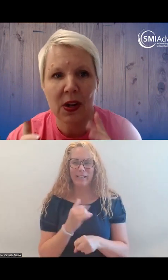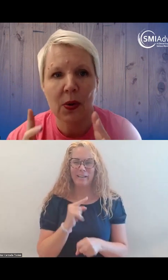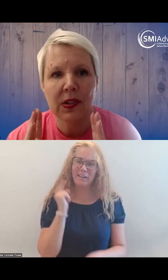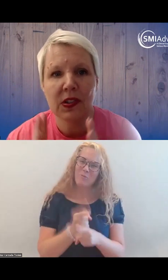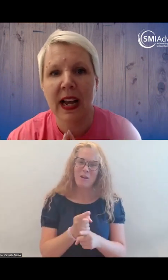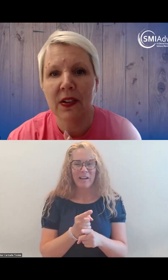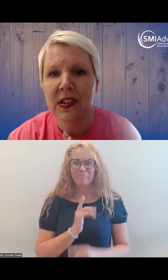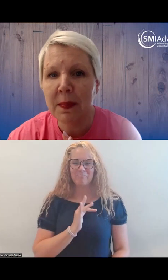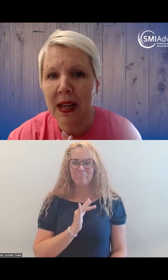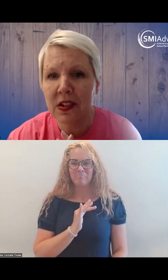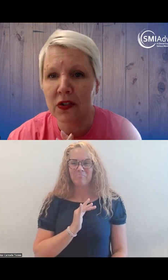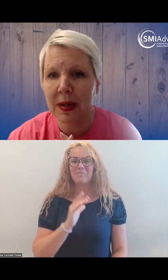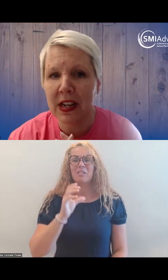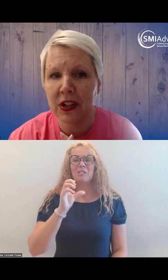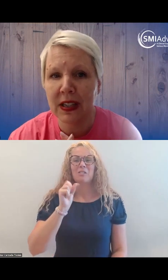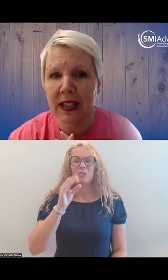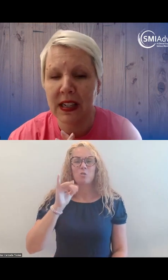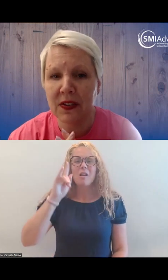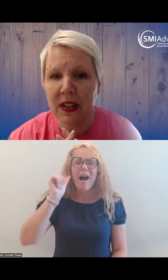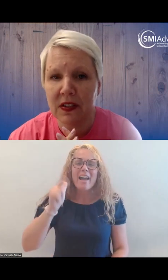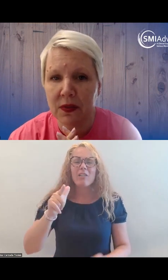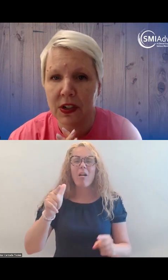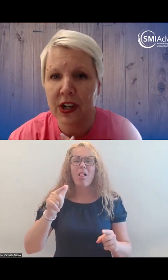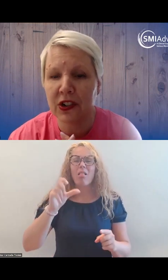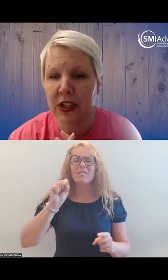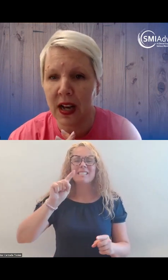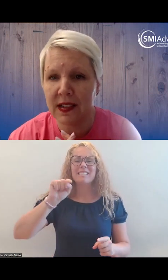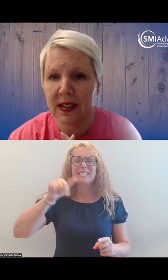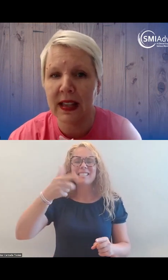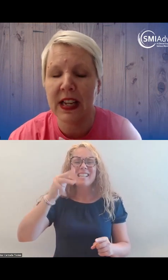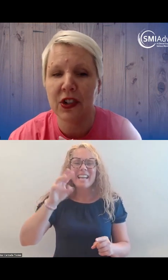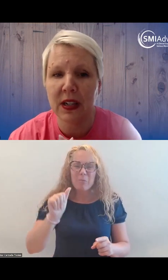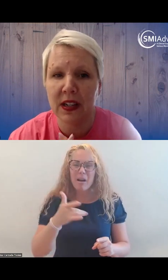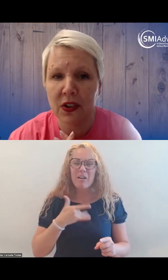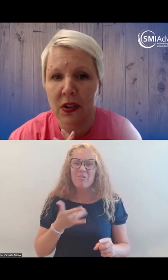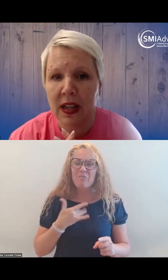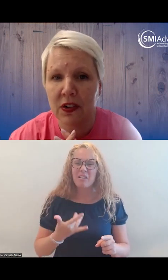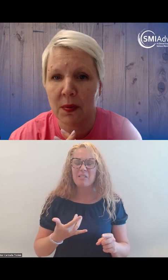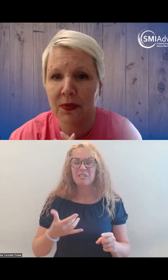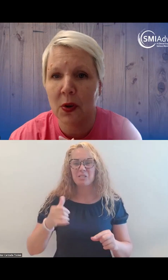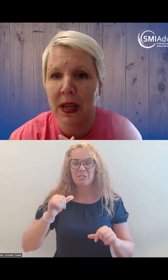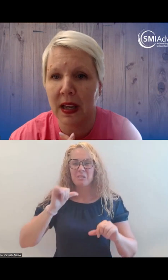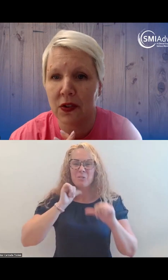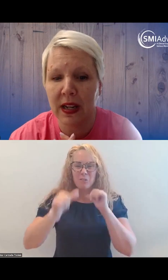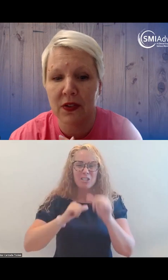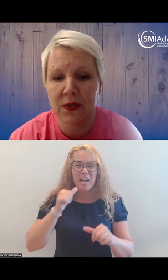SO DISCRIMINATION AND STIGMA CAN LEAD TO ISOLATION AND REJECTION